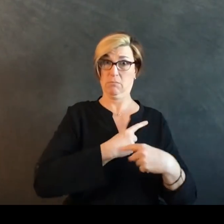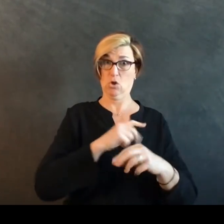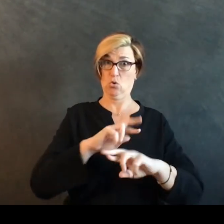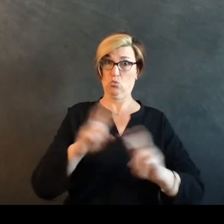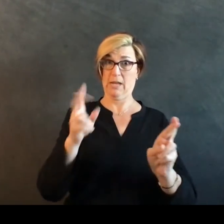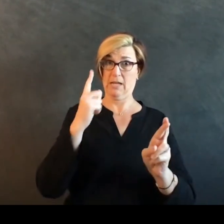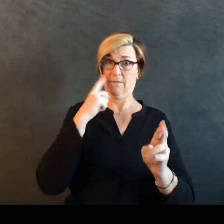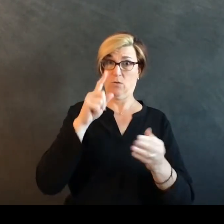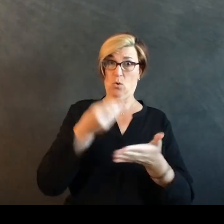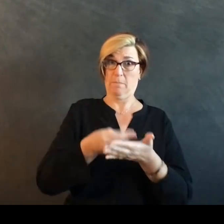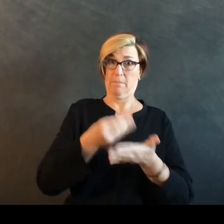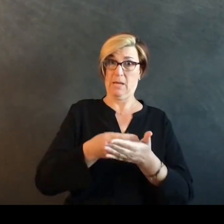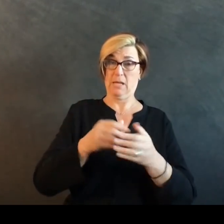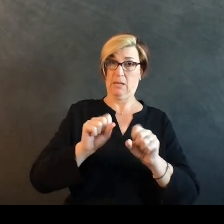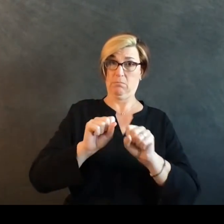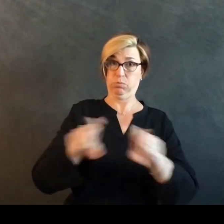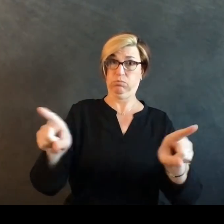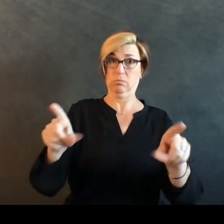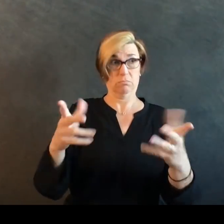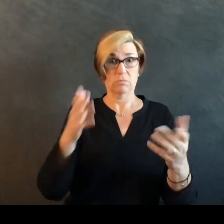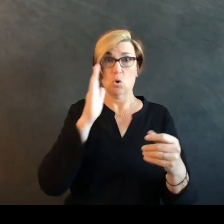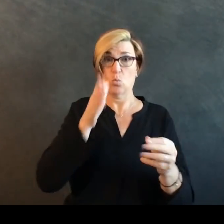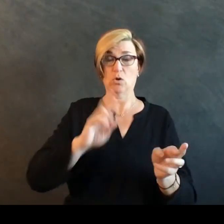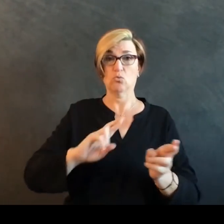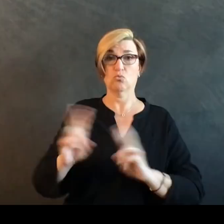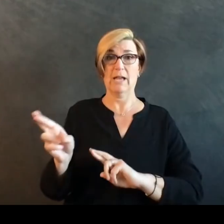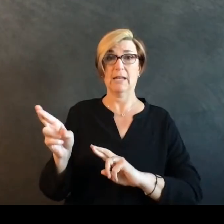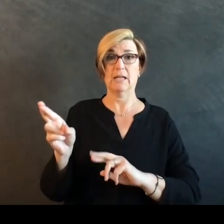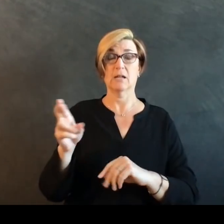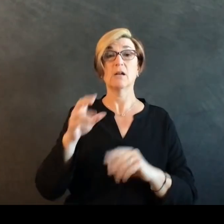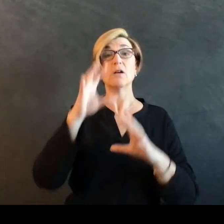the president's talked about the issue of infrastructure since the campaign I